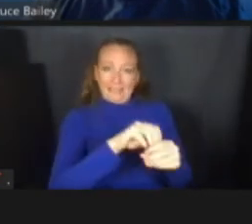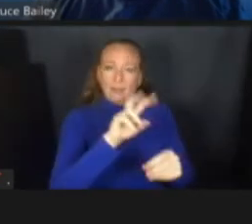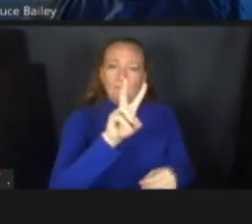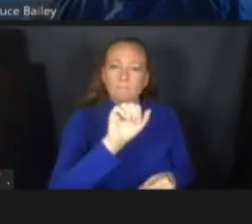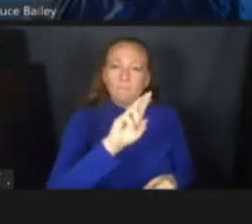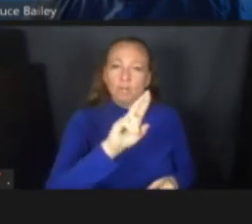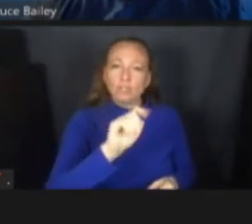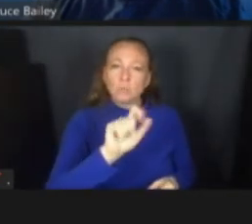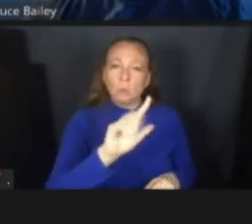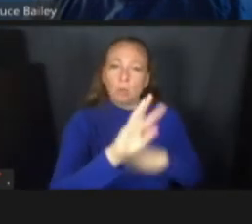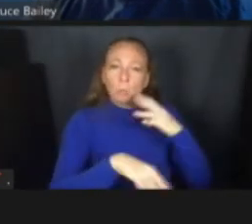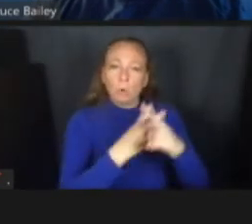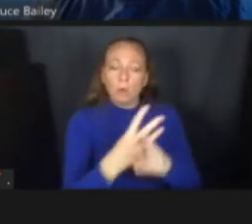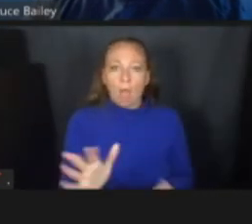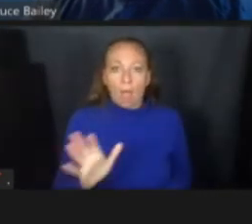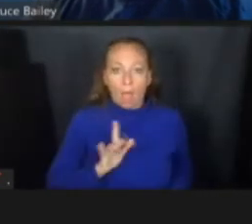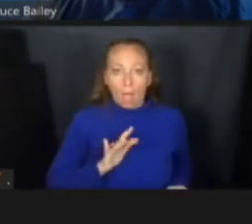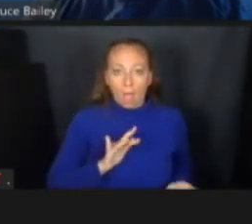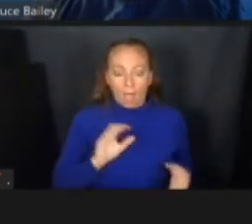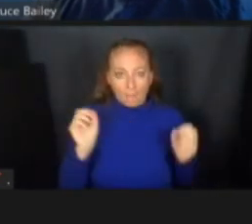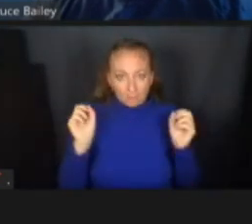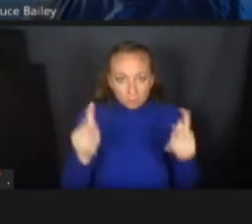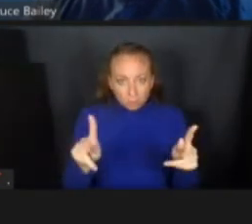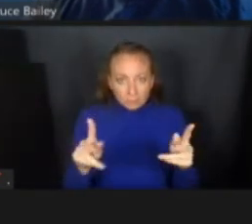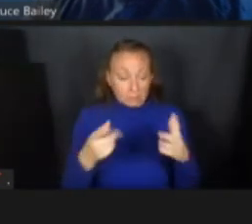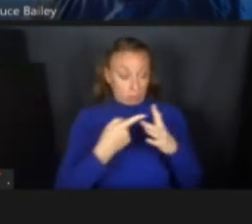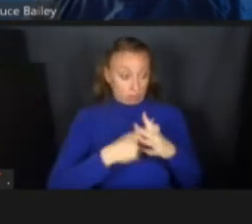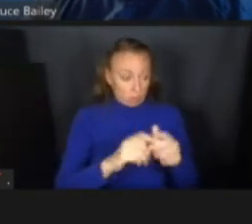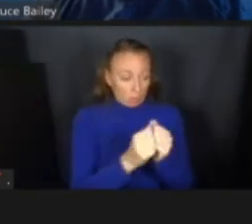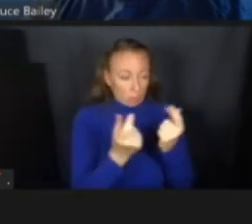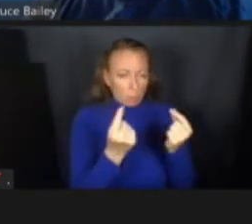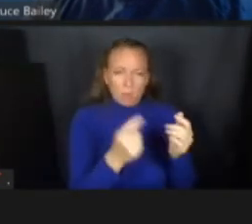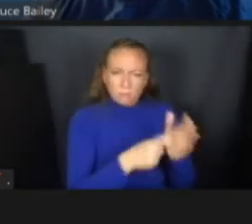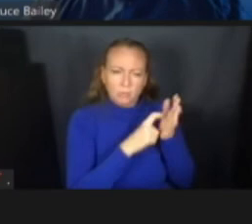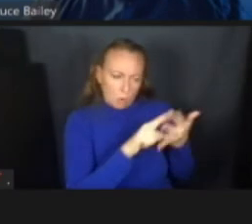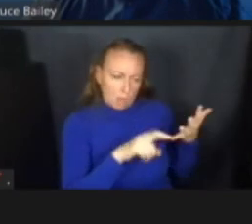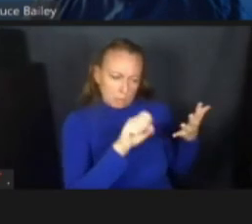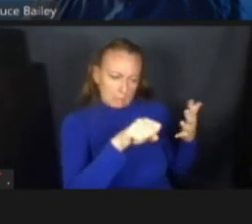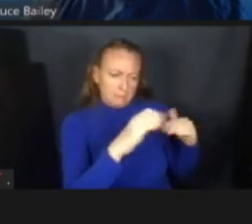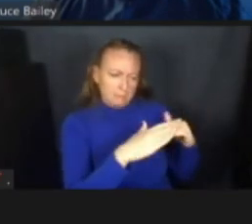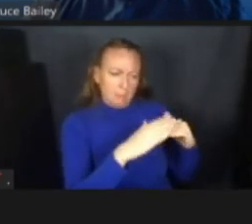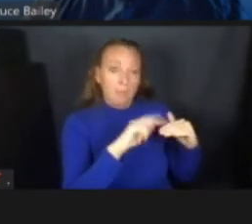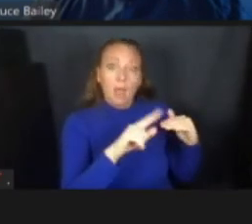And it's a great opportunity, start with the requirements, but don't stop there. Keep going.